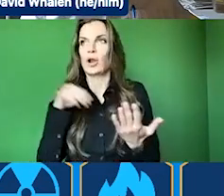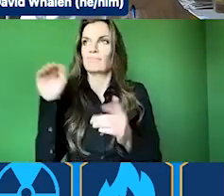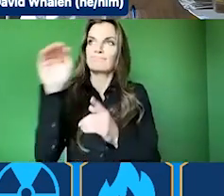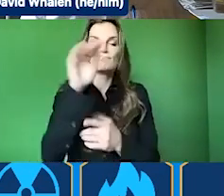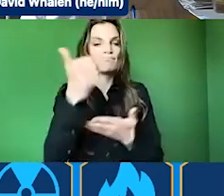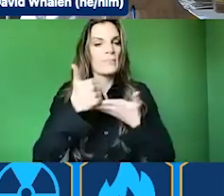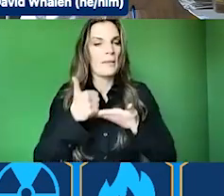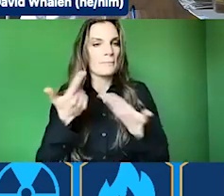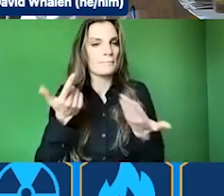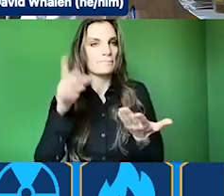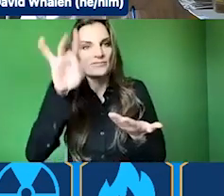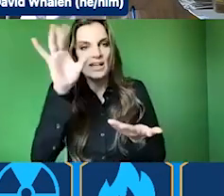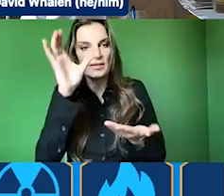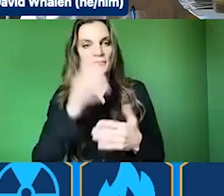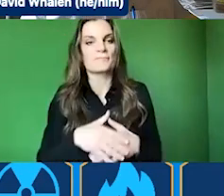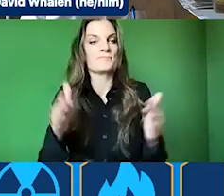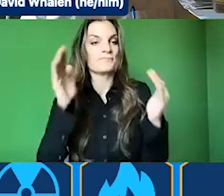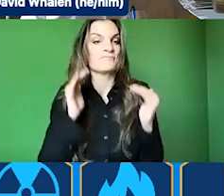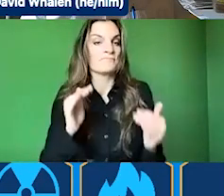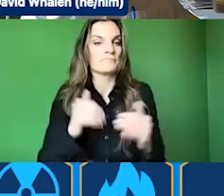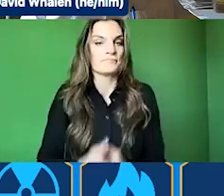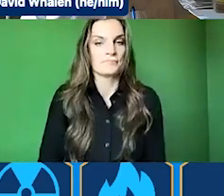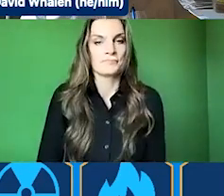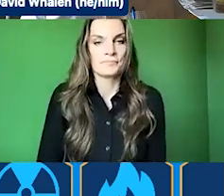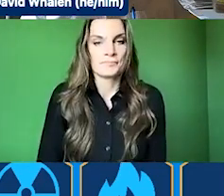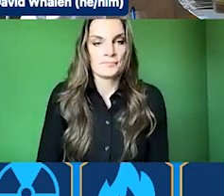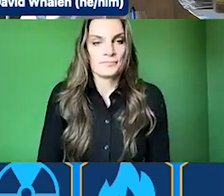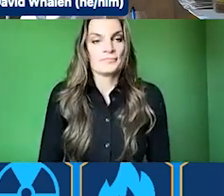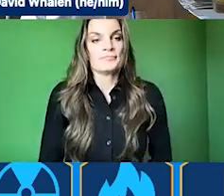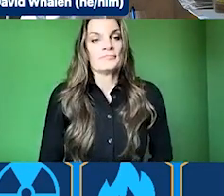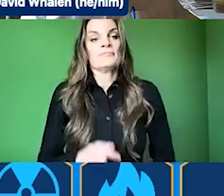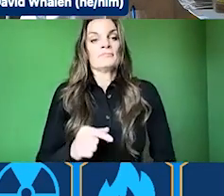disabilities enjoy an inferior quality of life than nondisabled